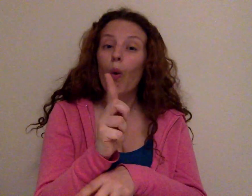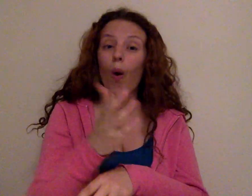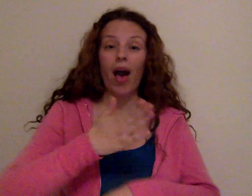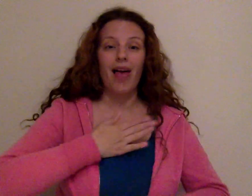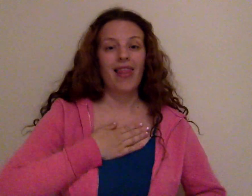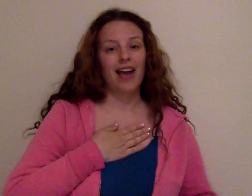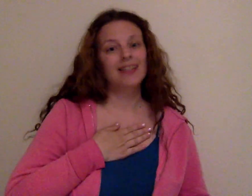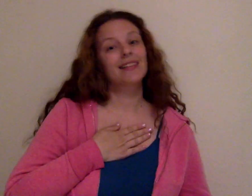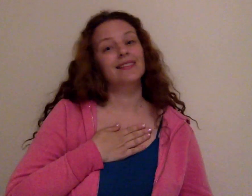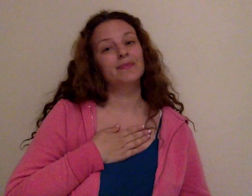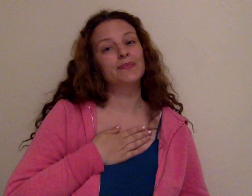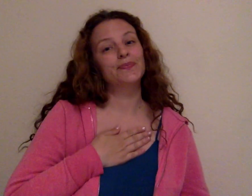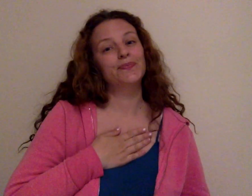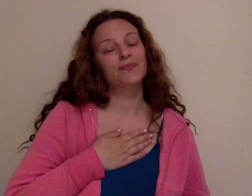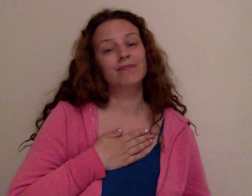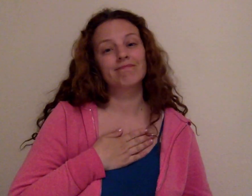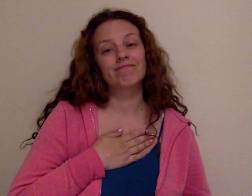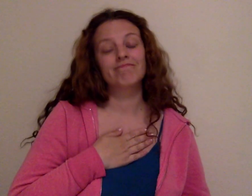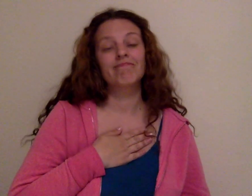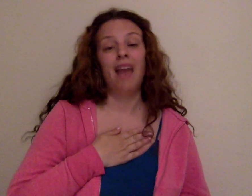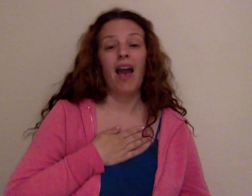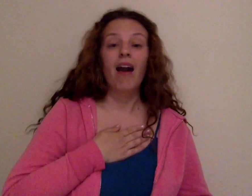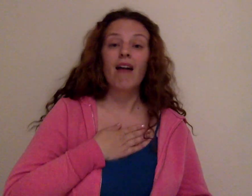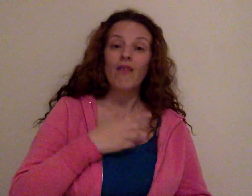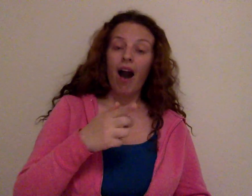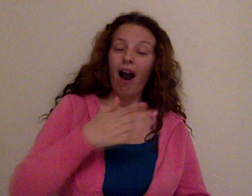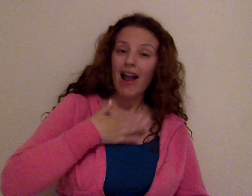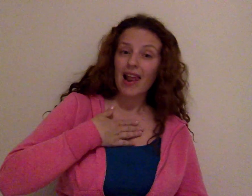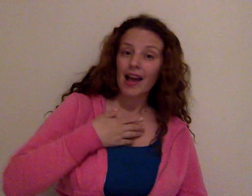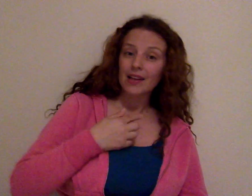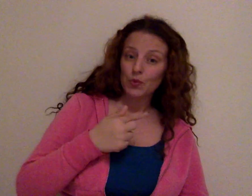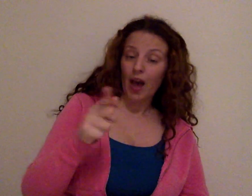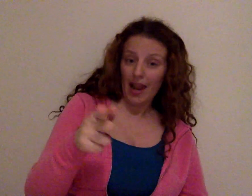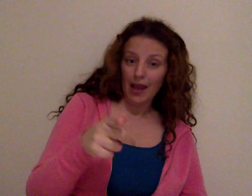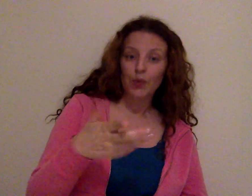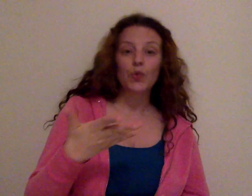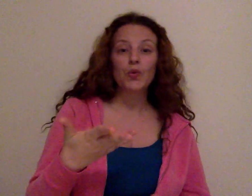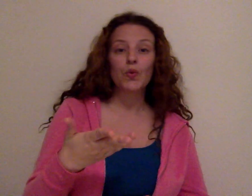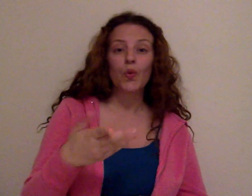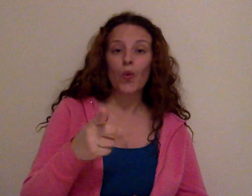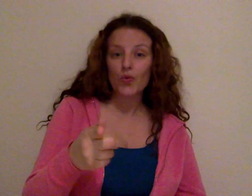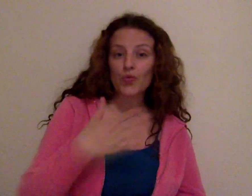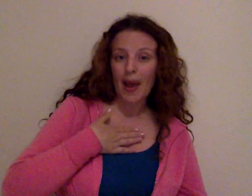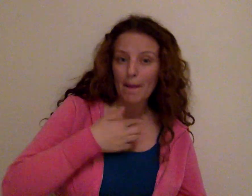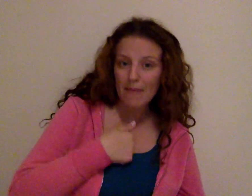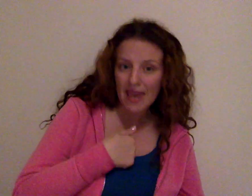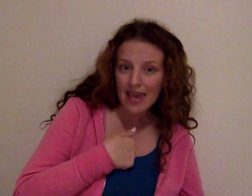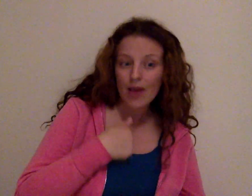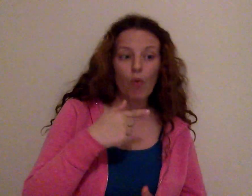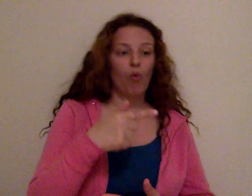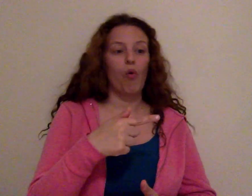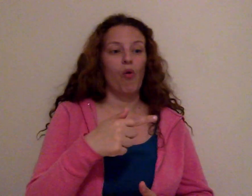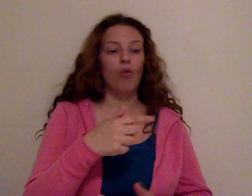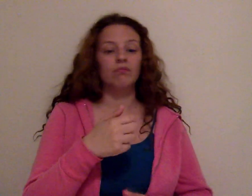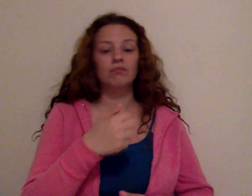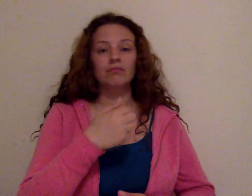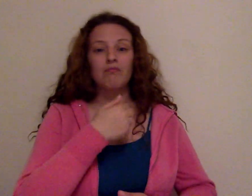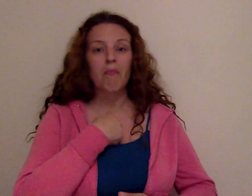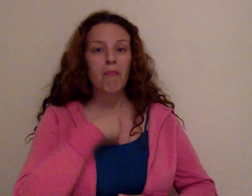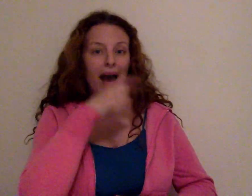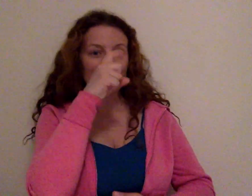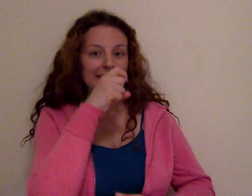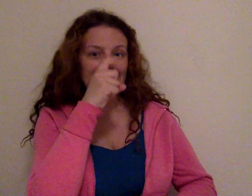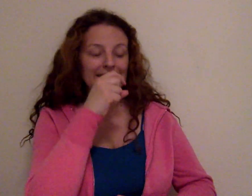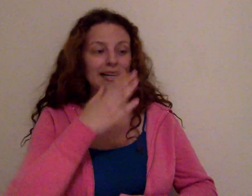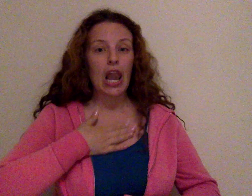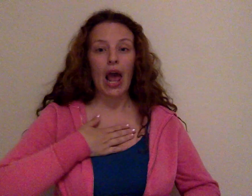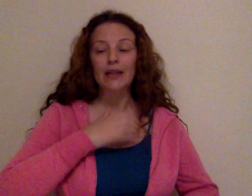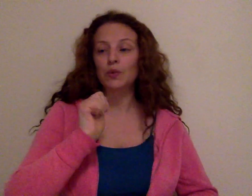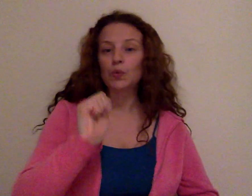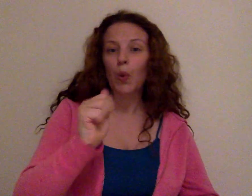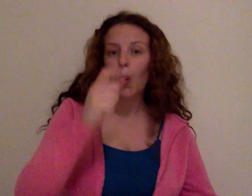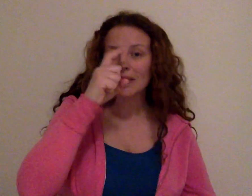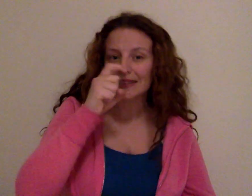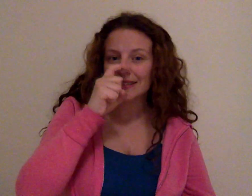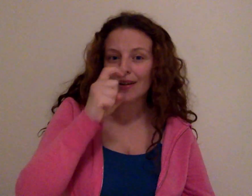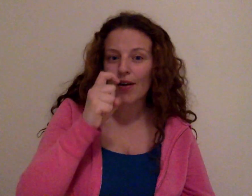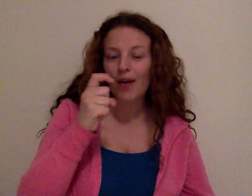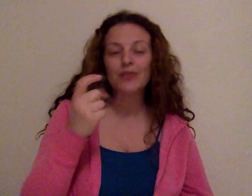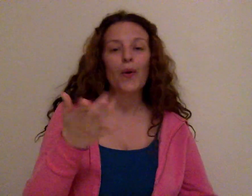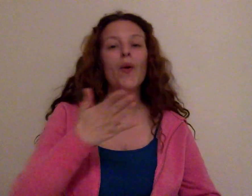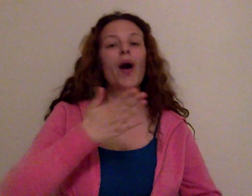Or like meaning, "I like you, you like me. My sister likes your sister."